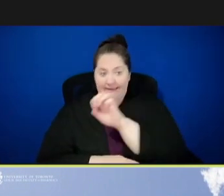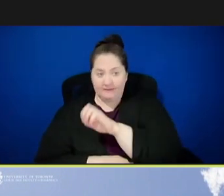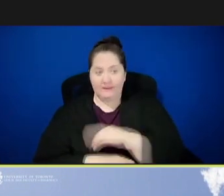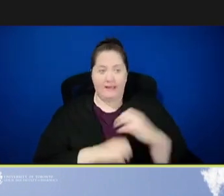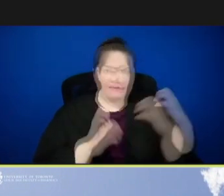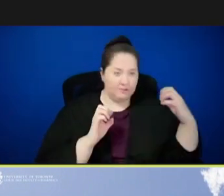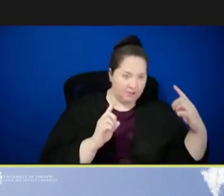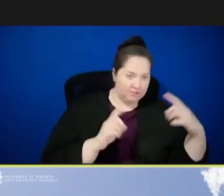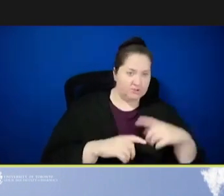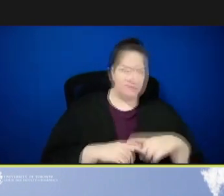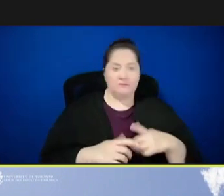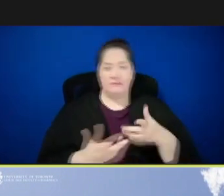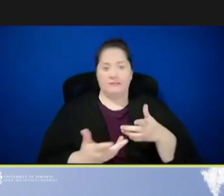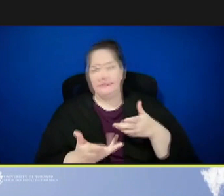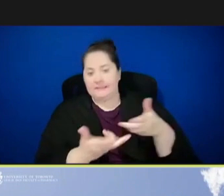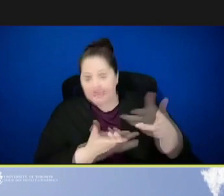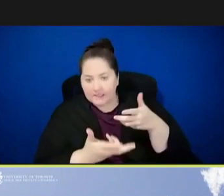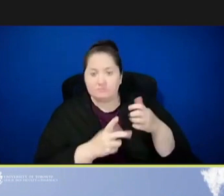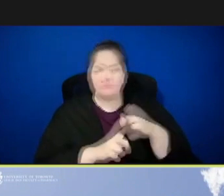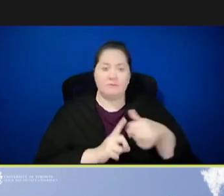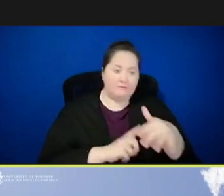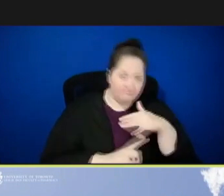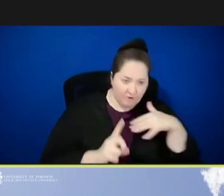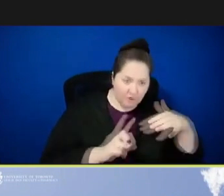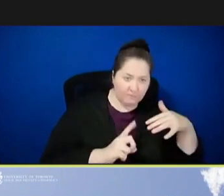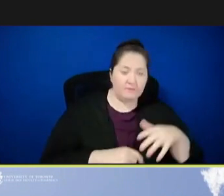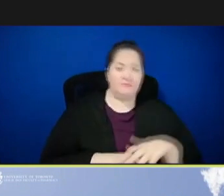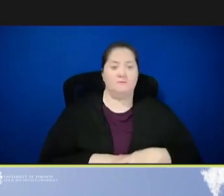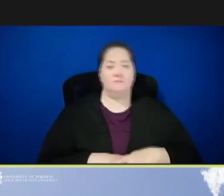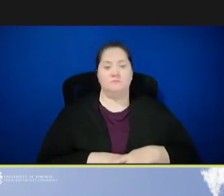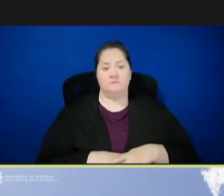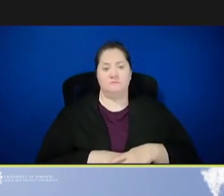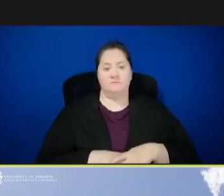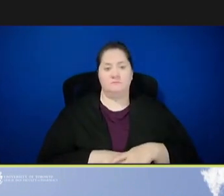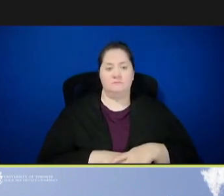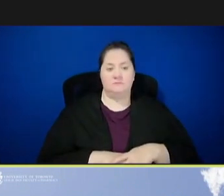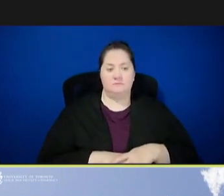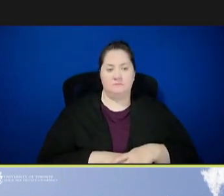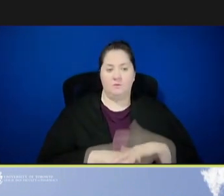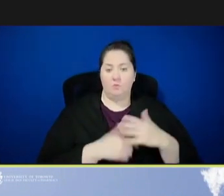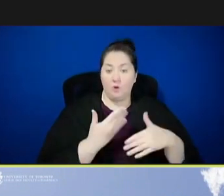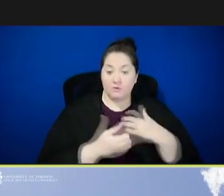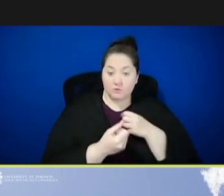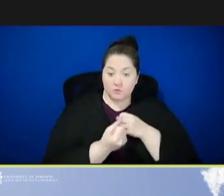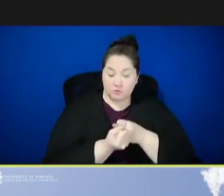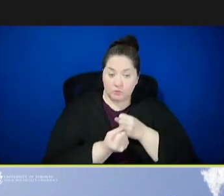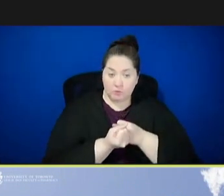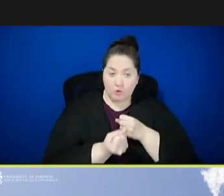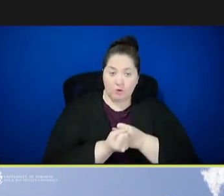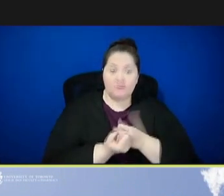you're creating spaces and also processes to help support people. And then you're evaluating